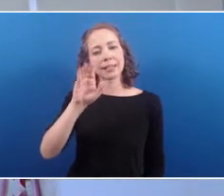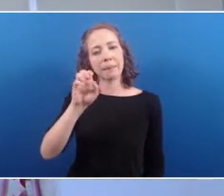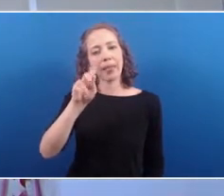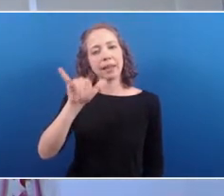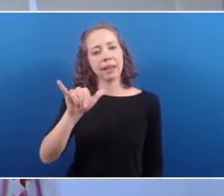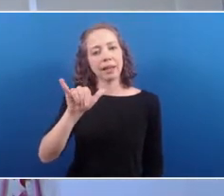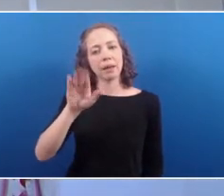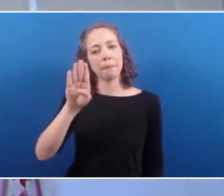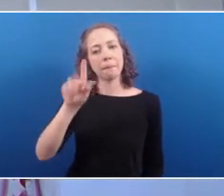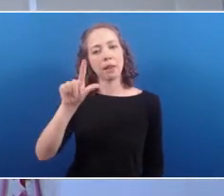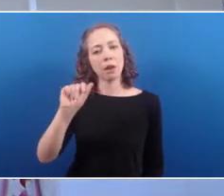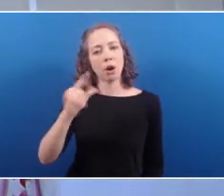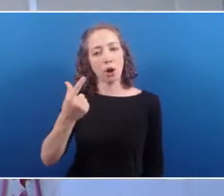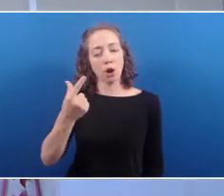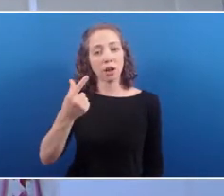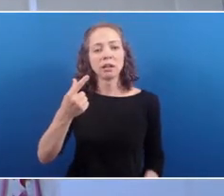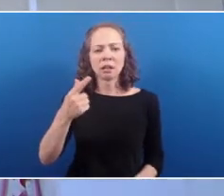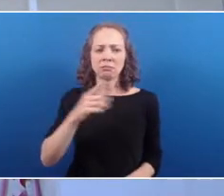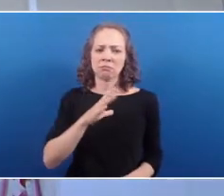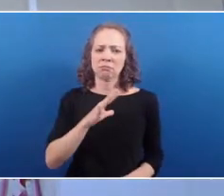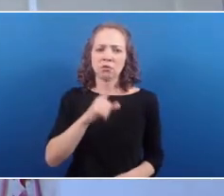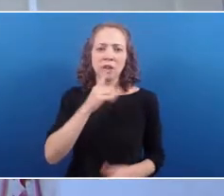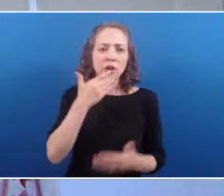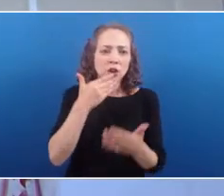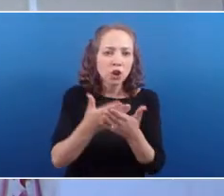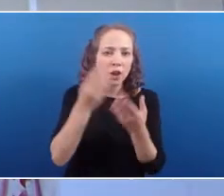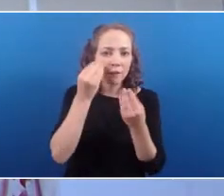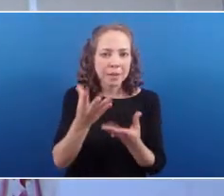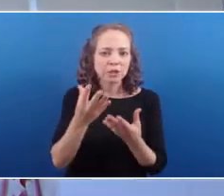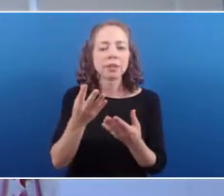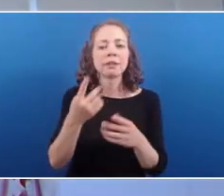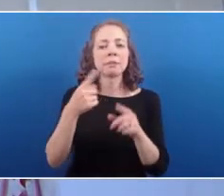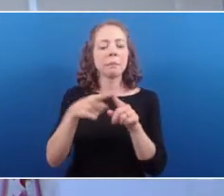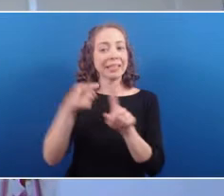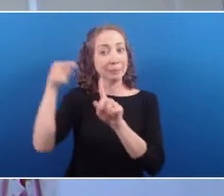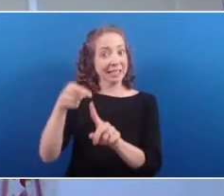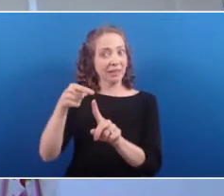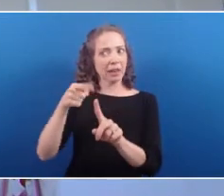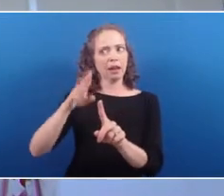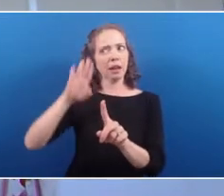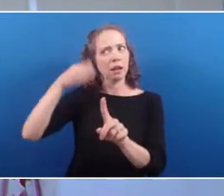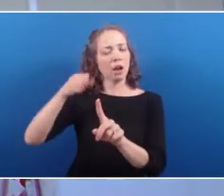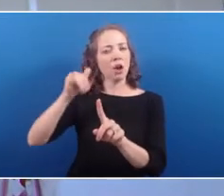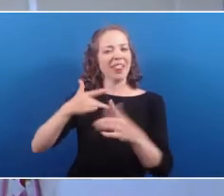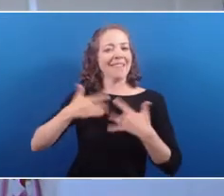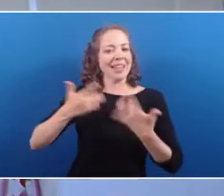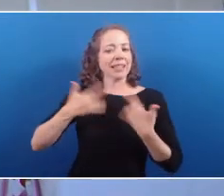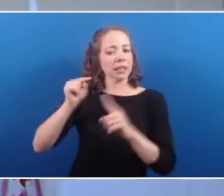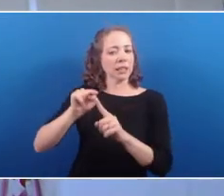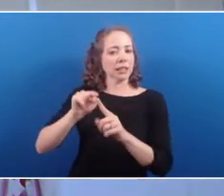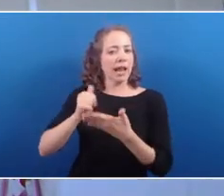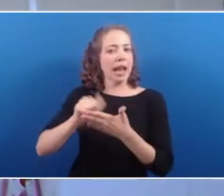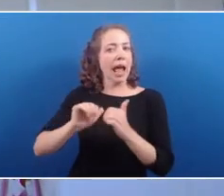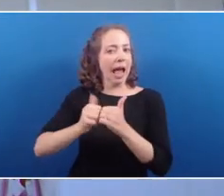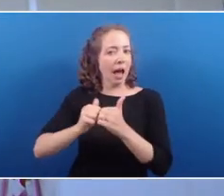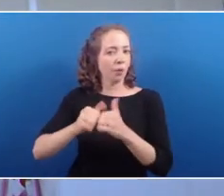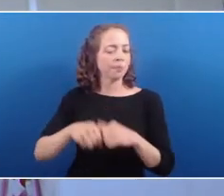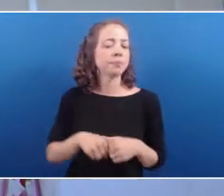It’s got some really great information but specifically around the events. But I also want to draw your attention to another sway that